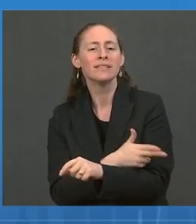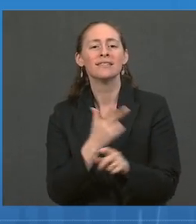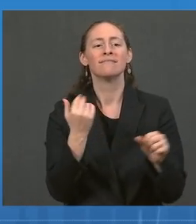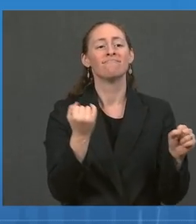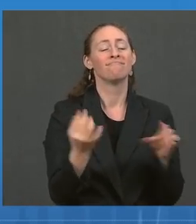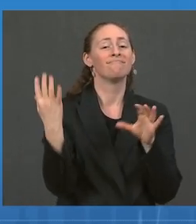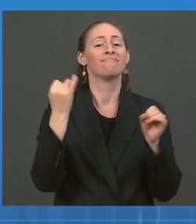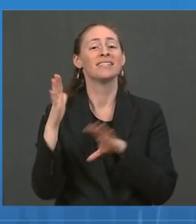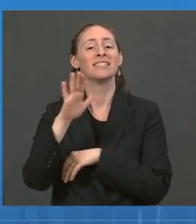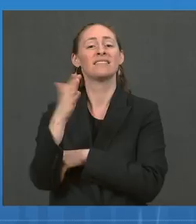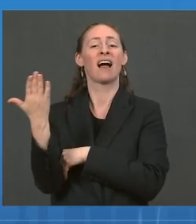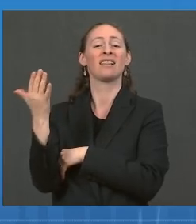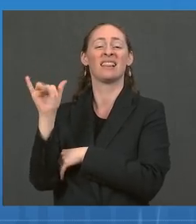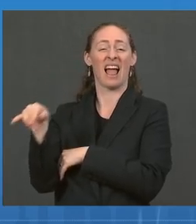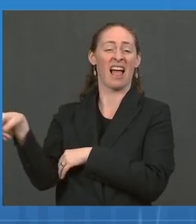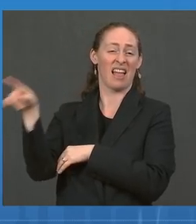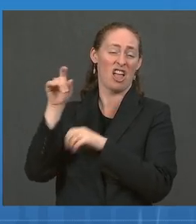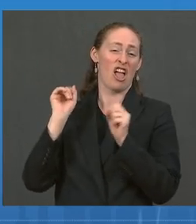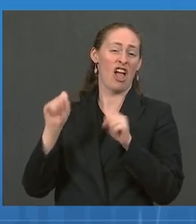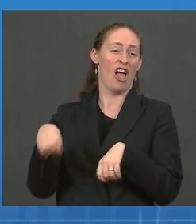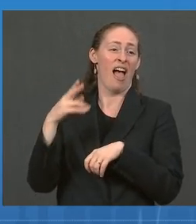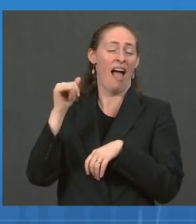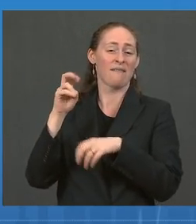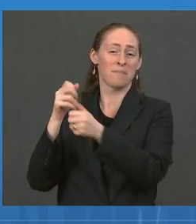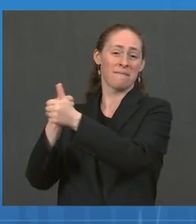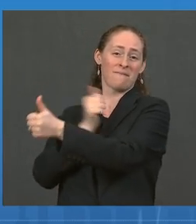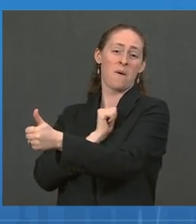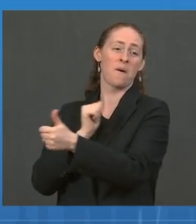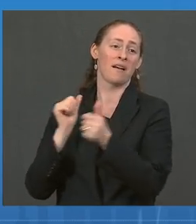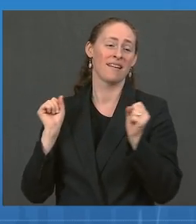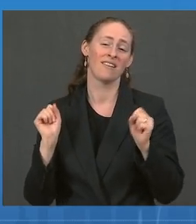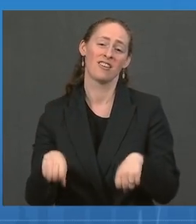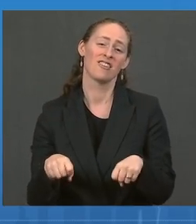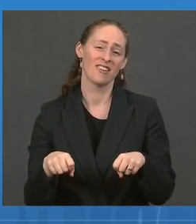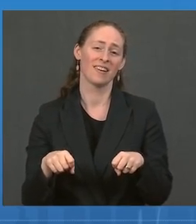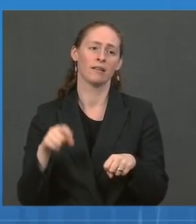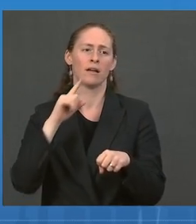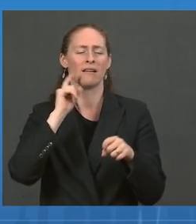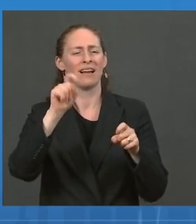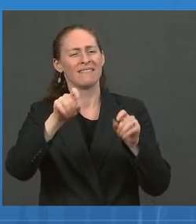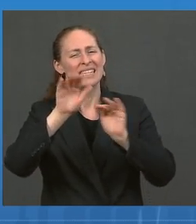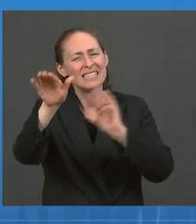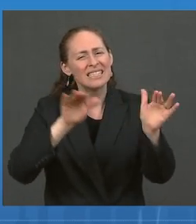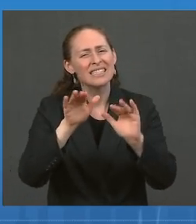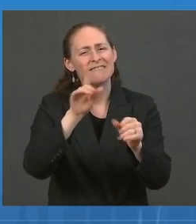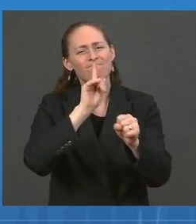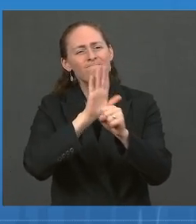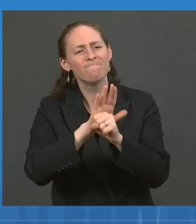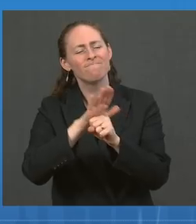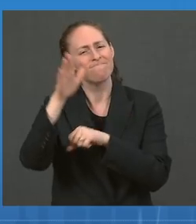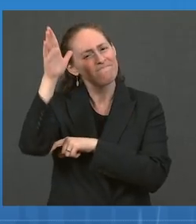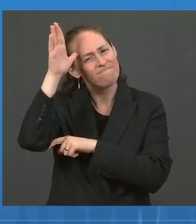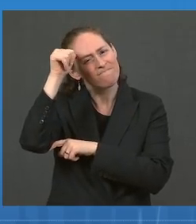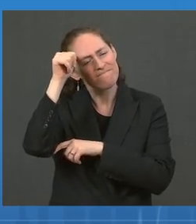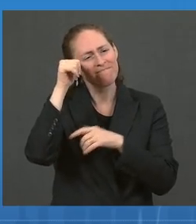We just need to have the strength and the commitment to one another and to keep pulling and to keep fighting and to finish the job.